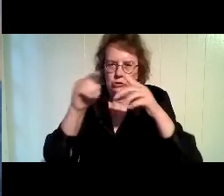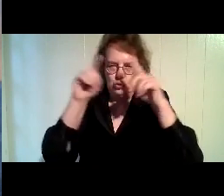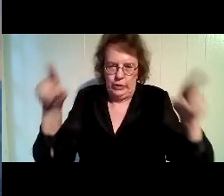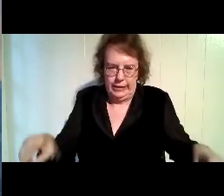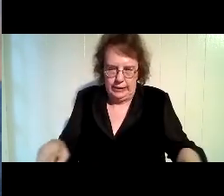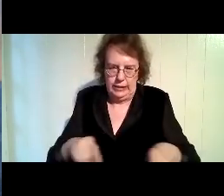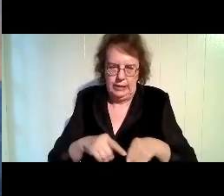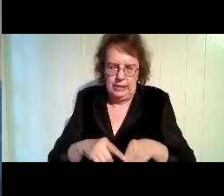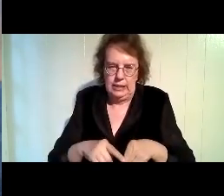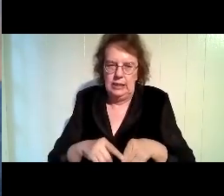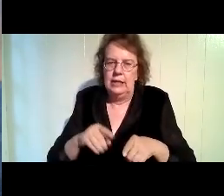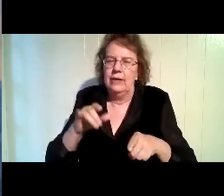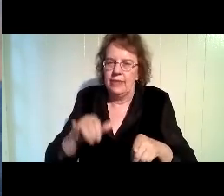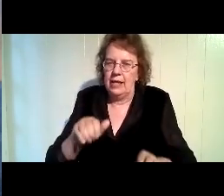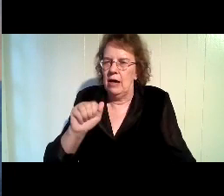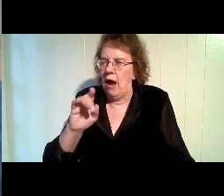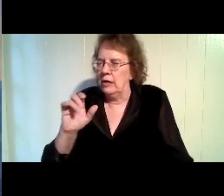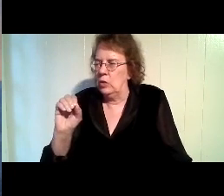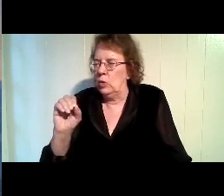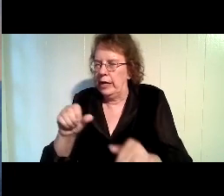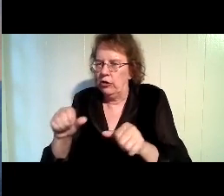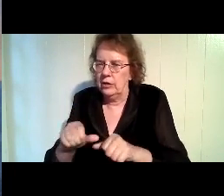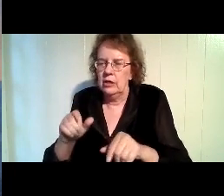Now that's the audio area. There is a close caption section here.